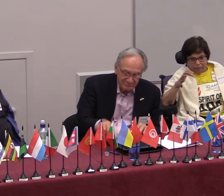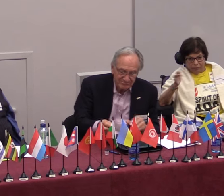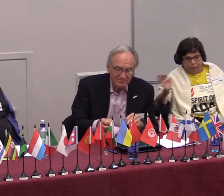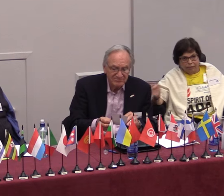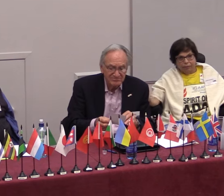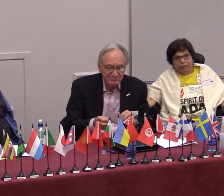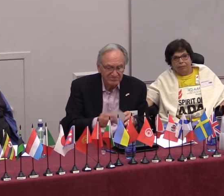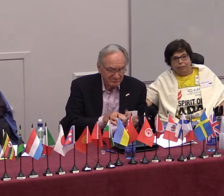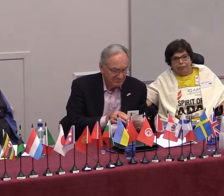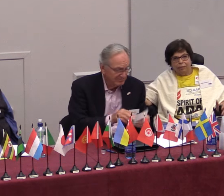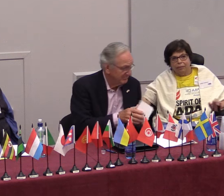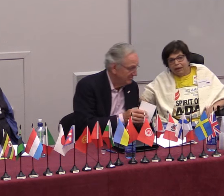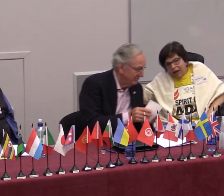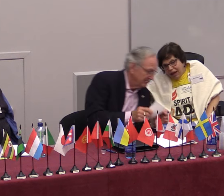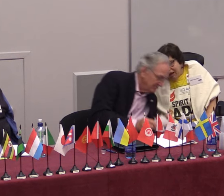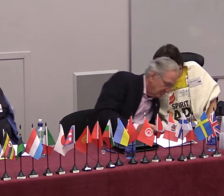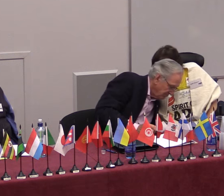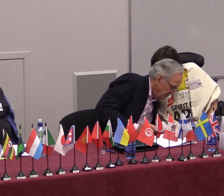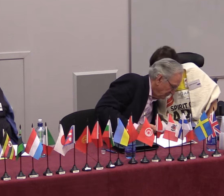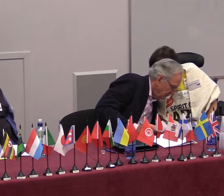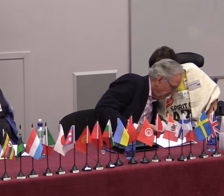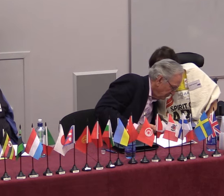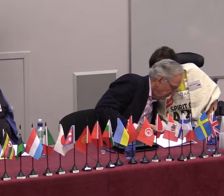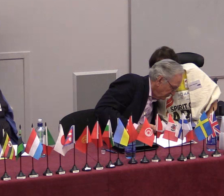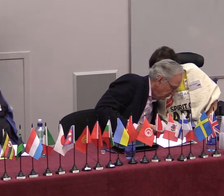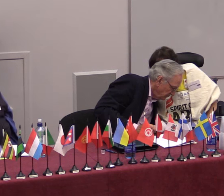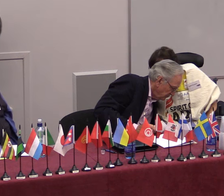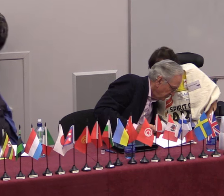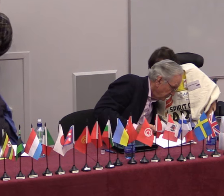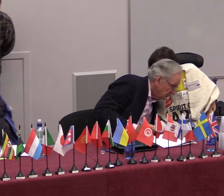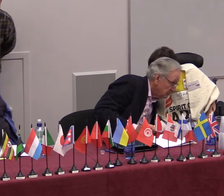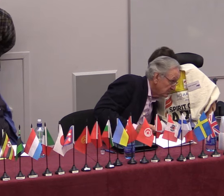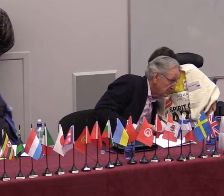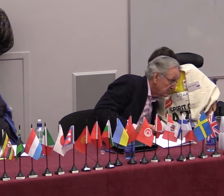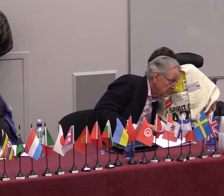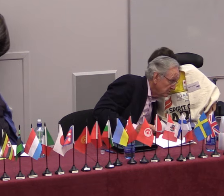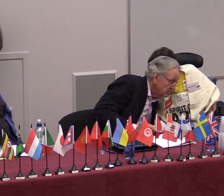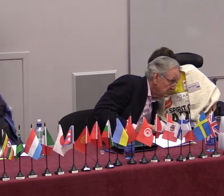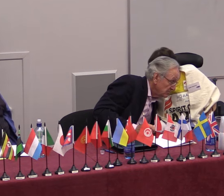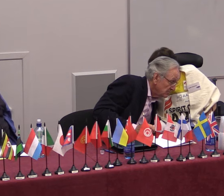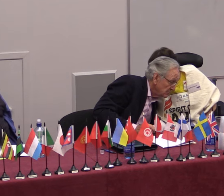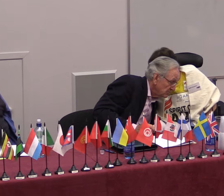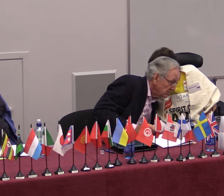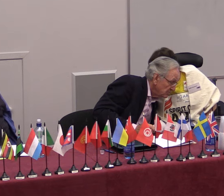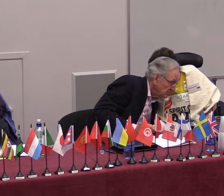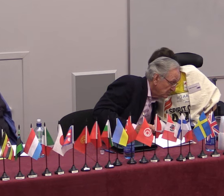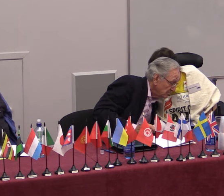It's all about sharing at the summer school, and I'm going to share coffee with you all